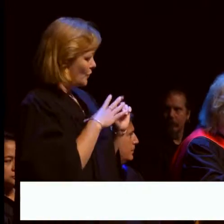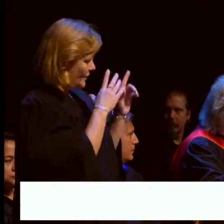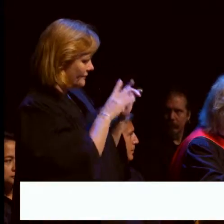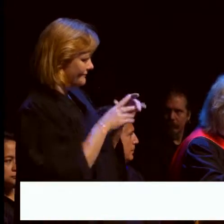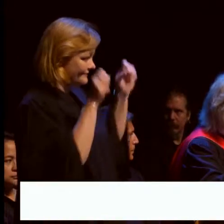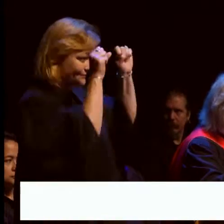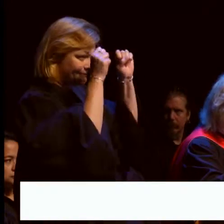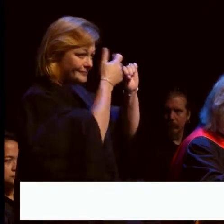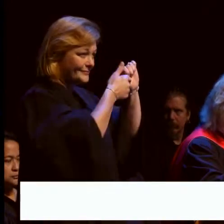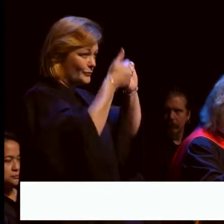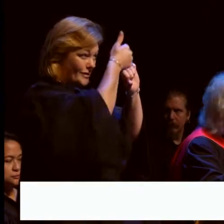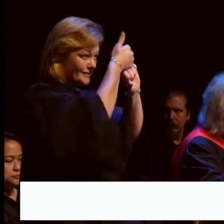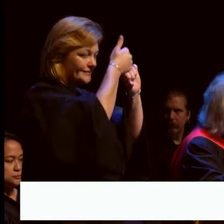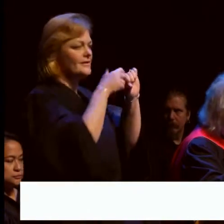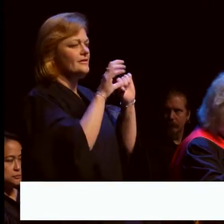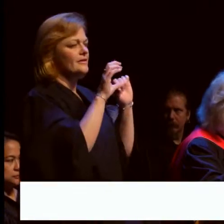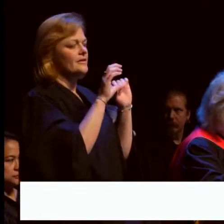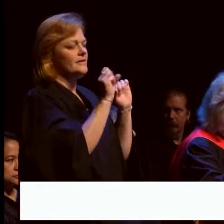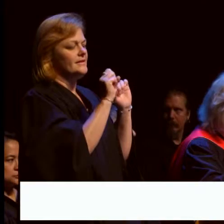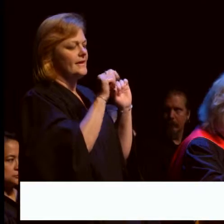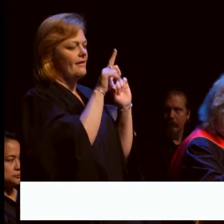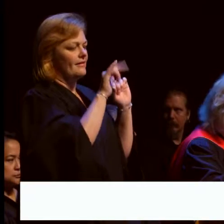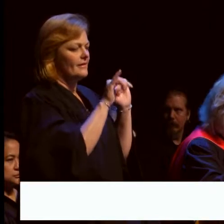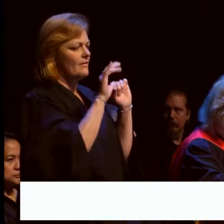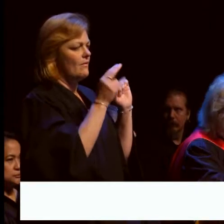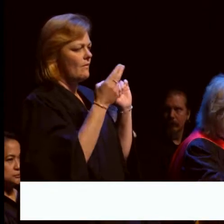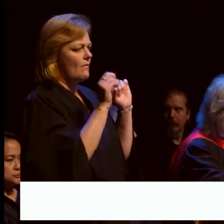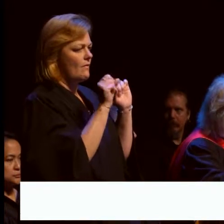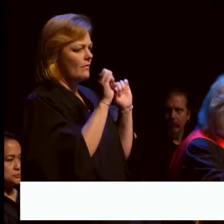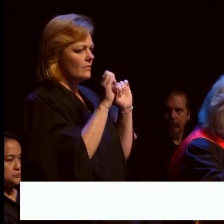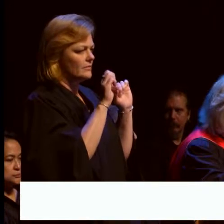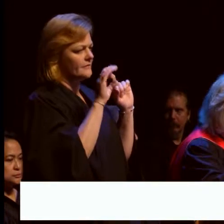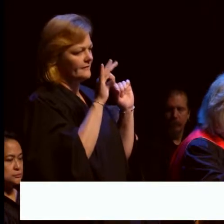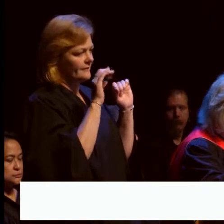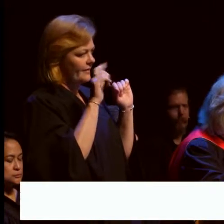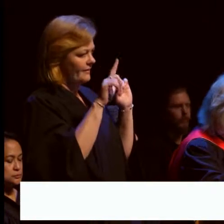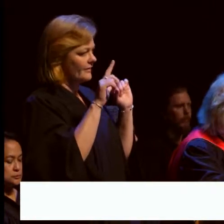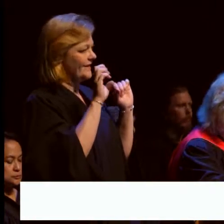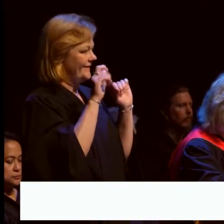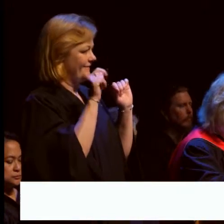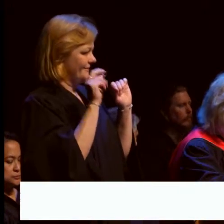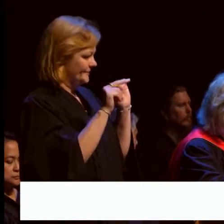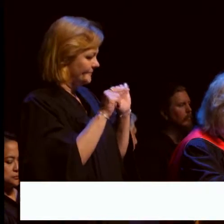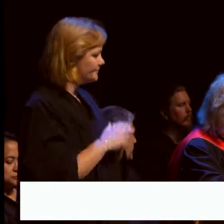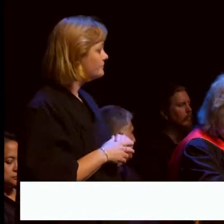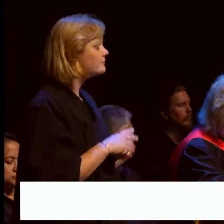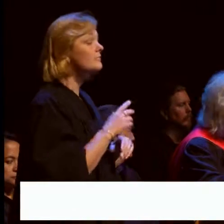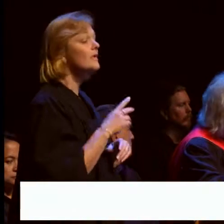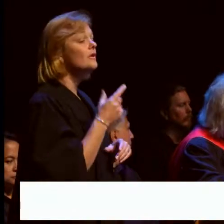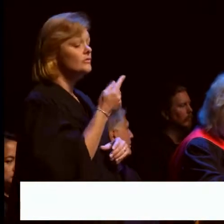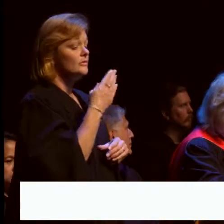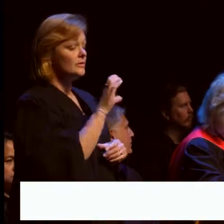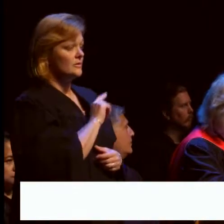AS THE FIRST CHANCELLOR OF GEORGE BROWN COLLEGE. FROM THE BOARD OF GOVERNORS OF GEORGE BROWN COLLEGE: ROBERT WONG.